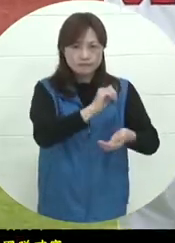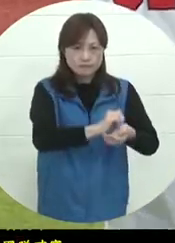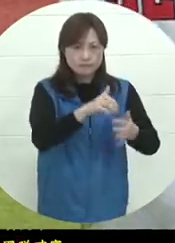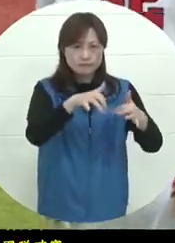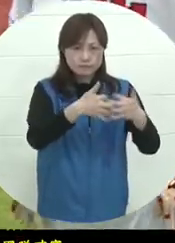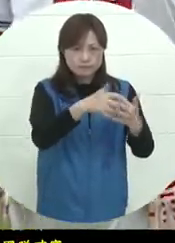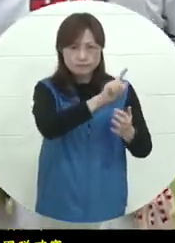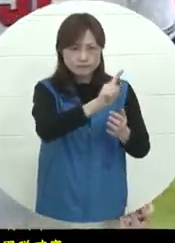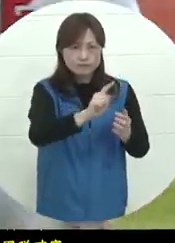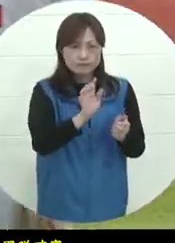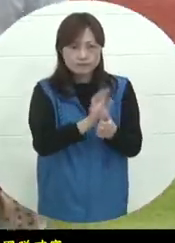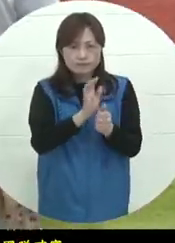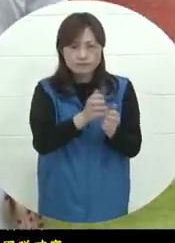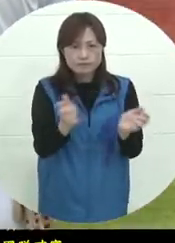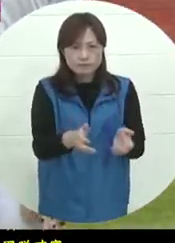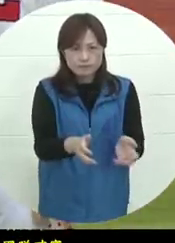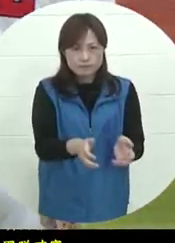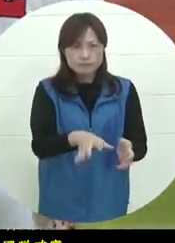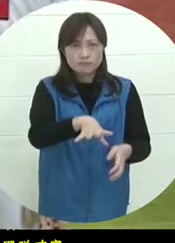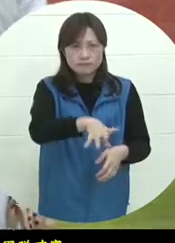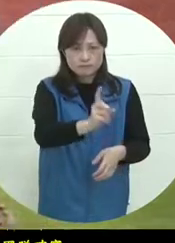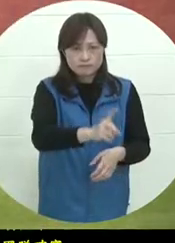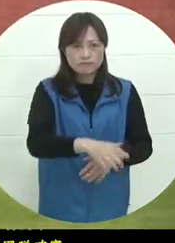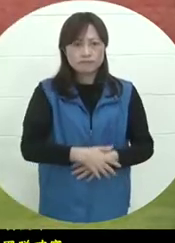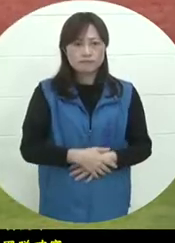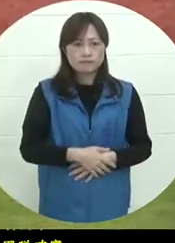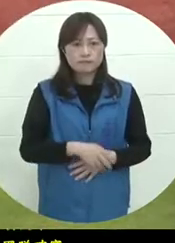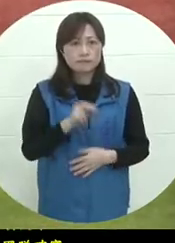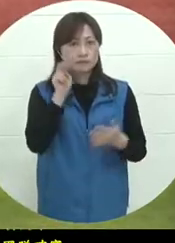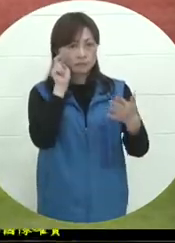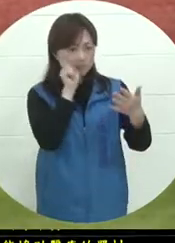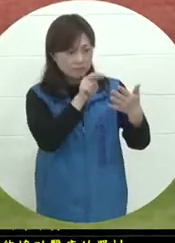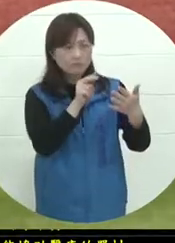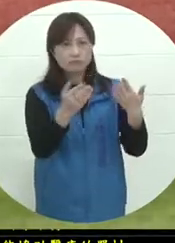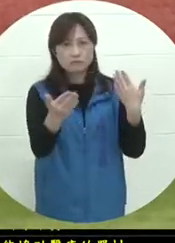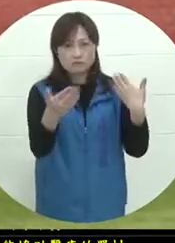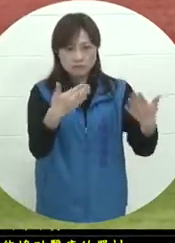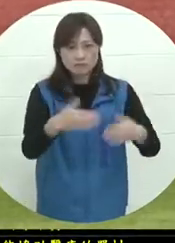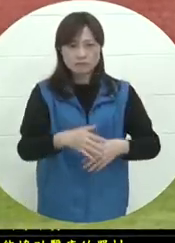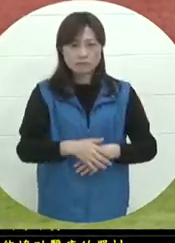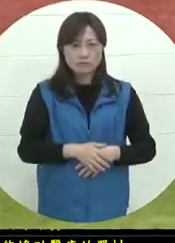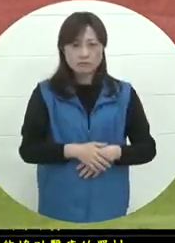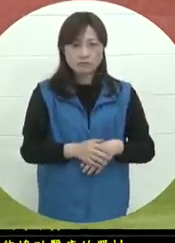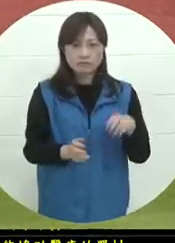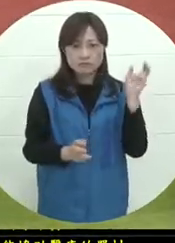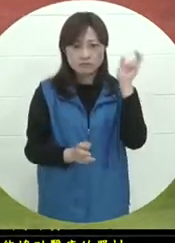it first. You can see it because there are obvious blood stains